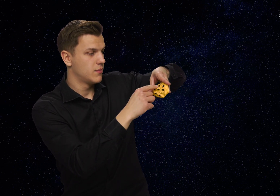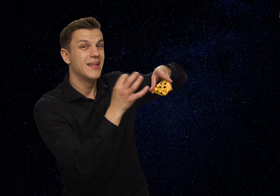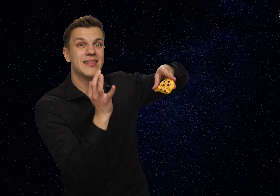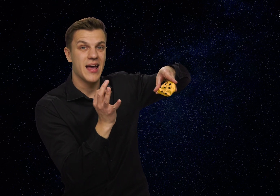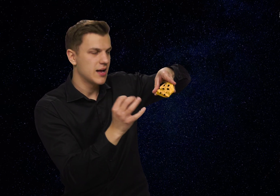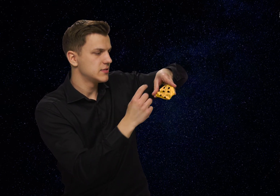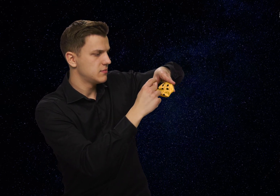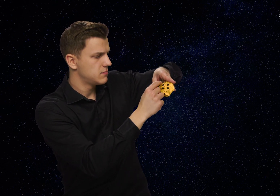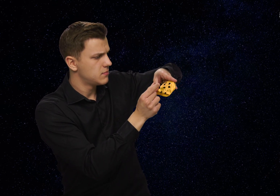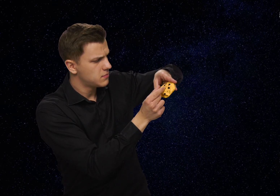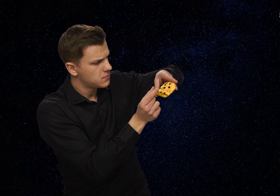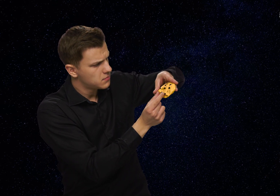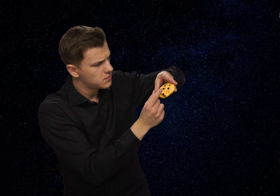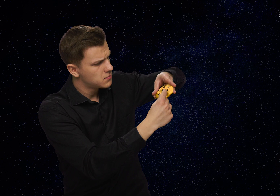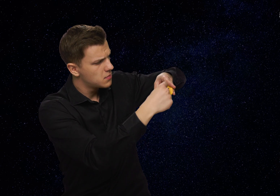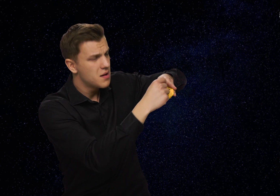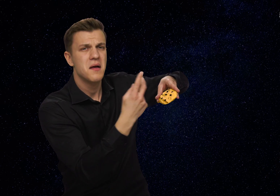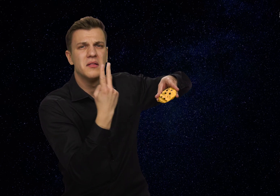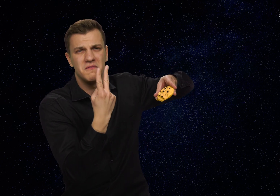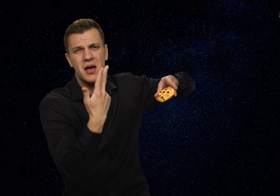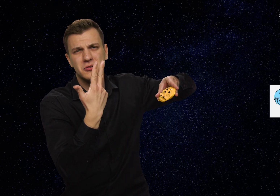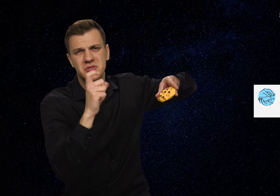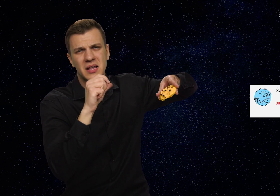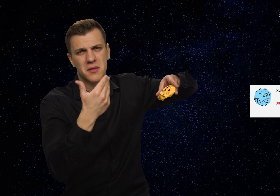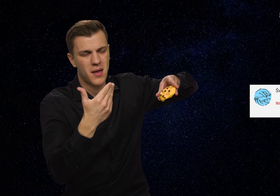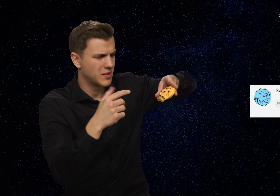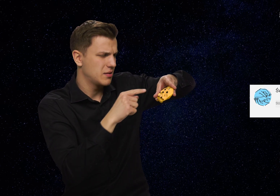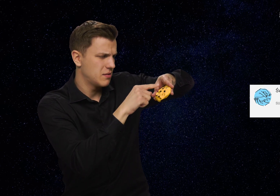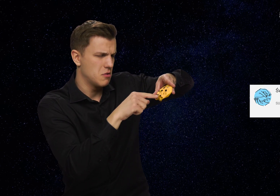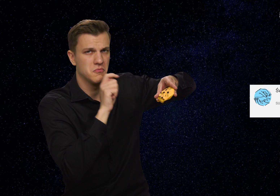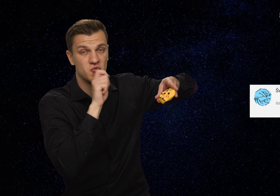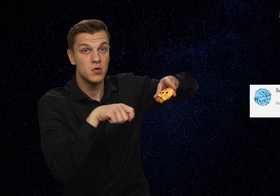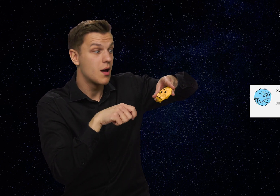You can see the points that are within 2-3 cm of each other.